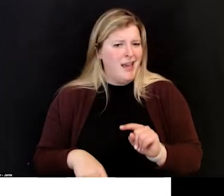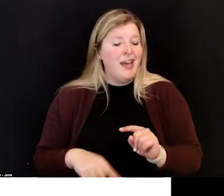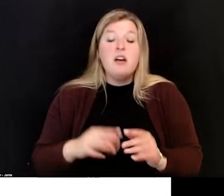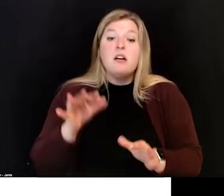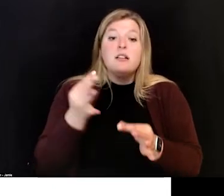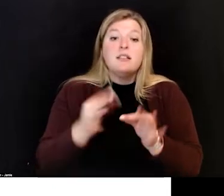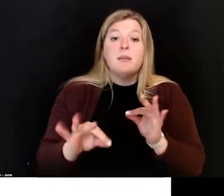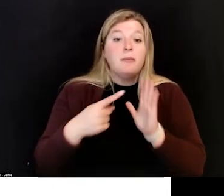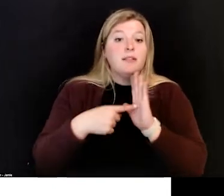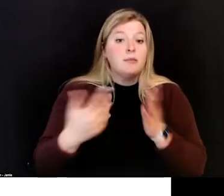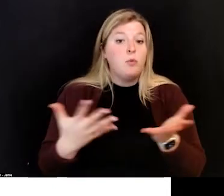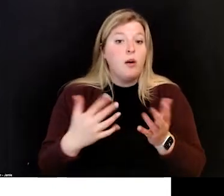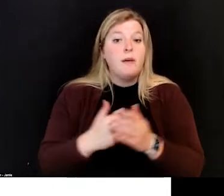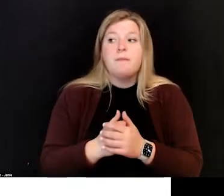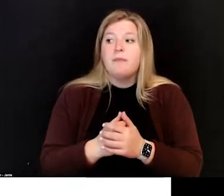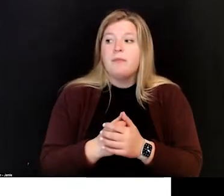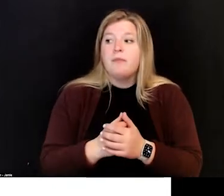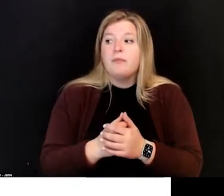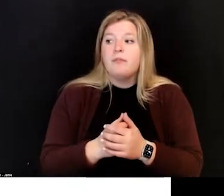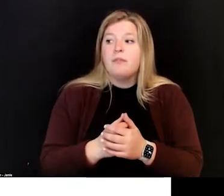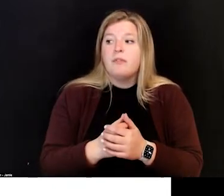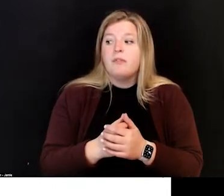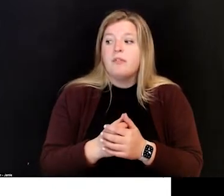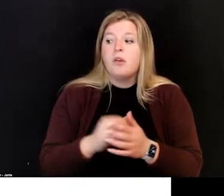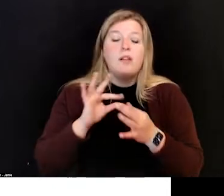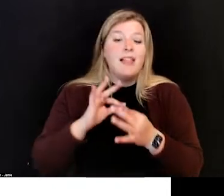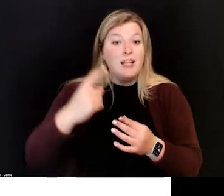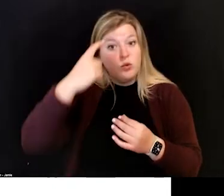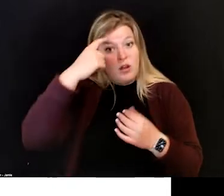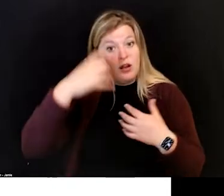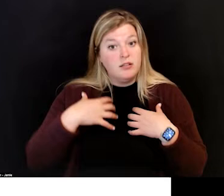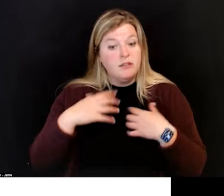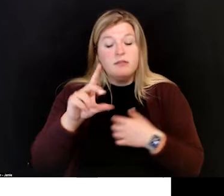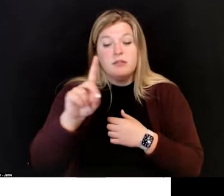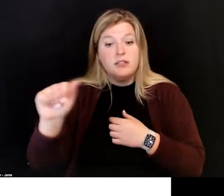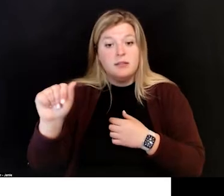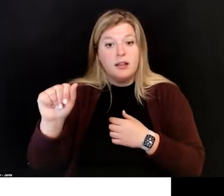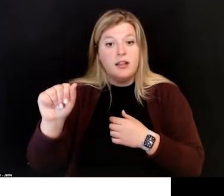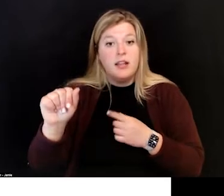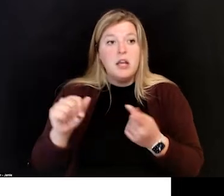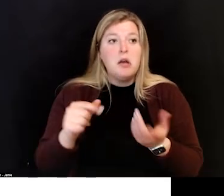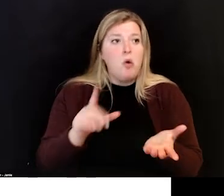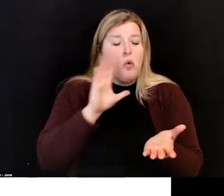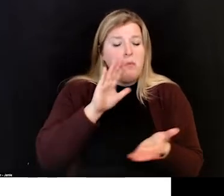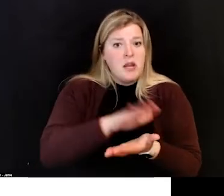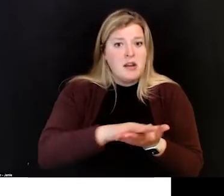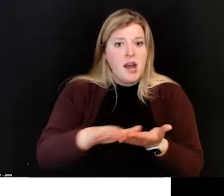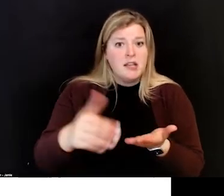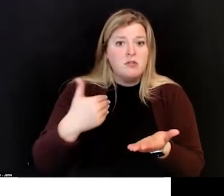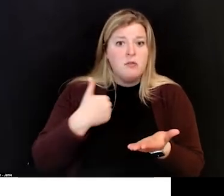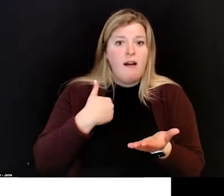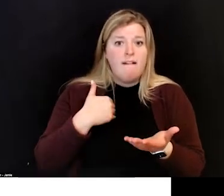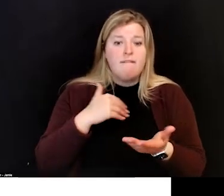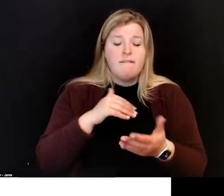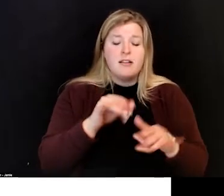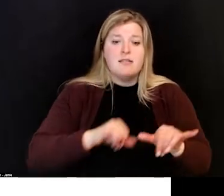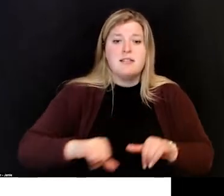is, around cognitive accessibility, it would be great to have some standards that talk about simplifying language